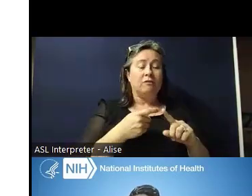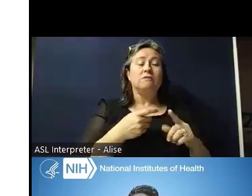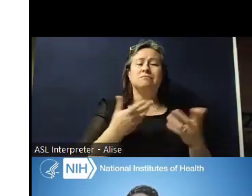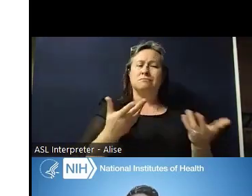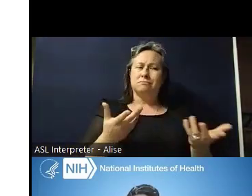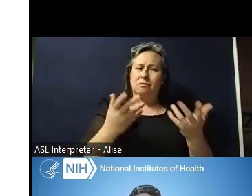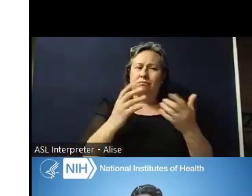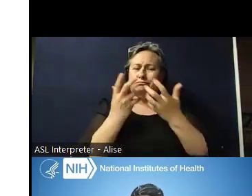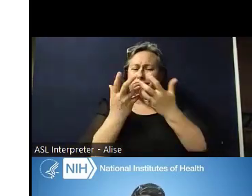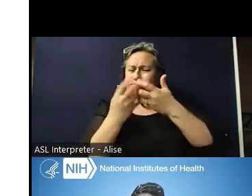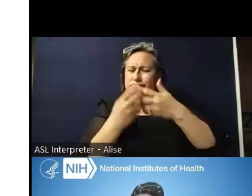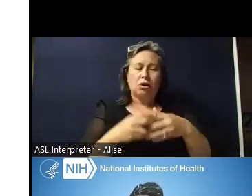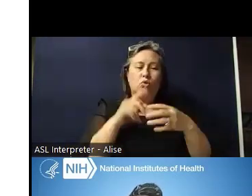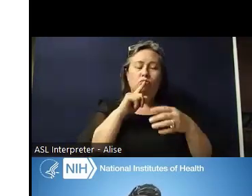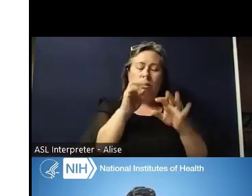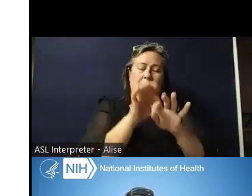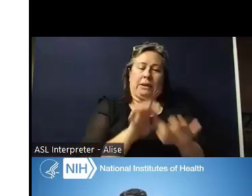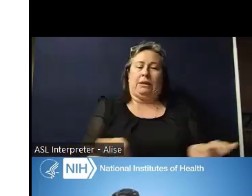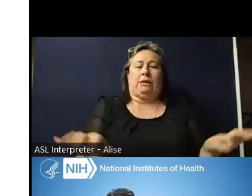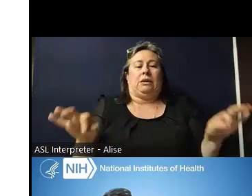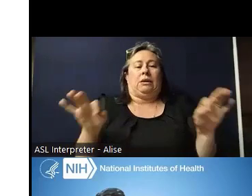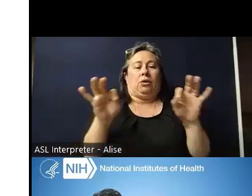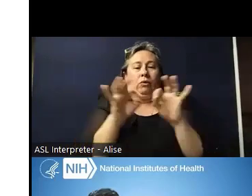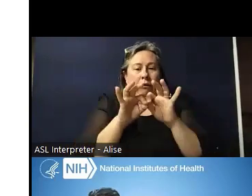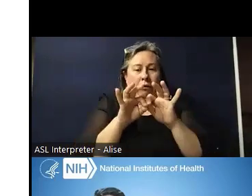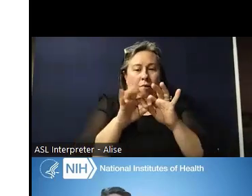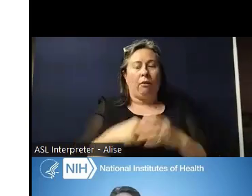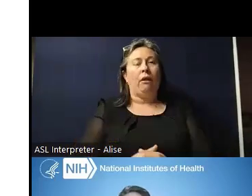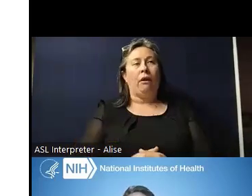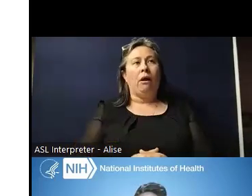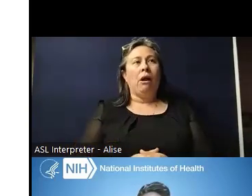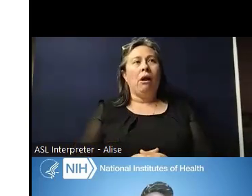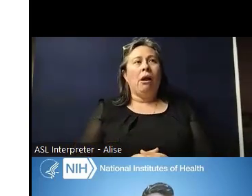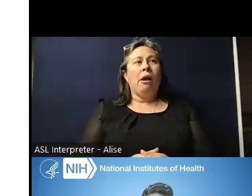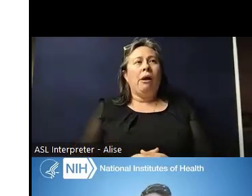is really, really critical. And then the other piece is,